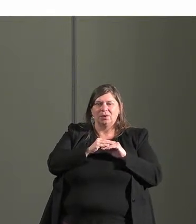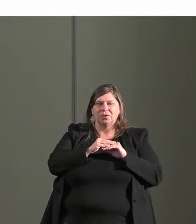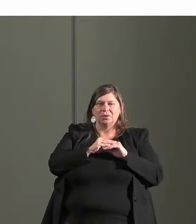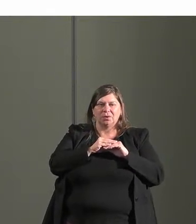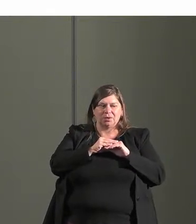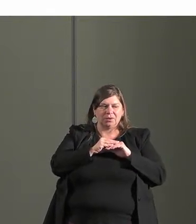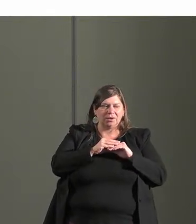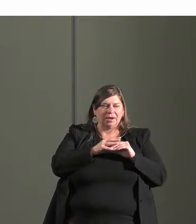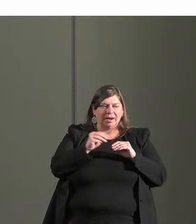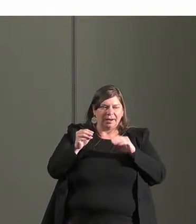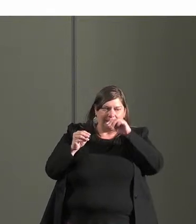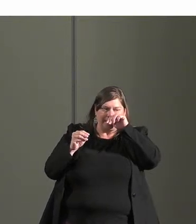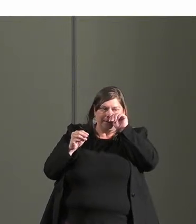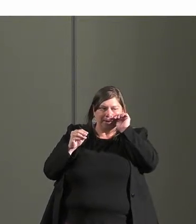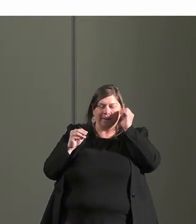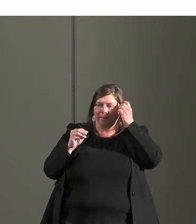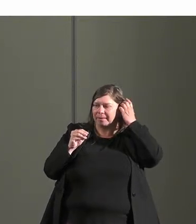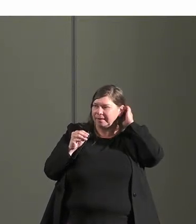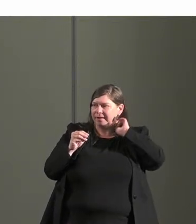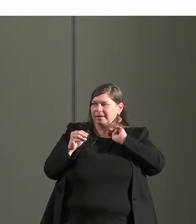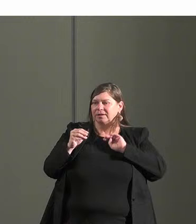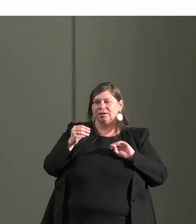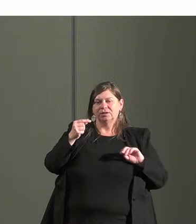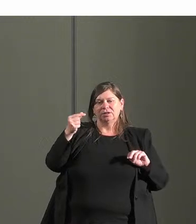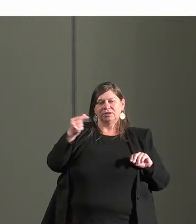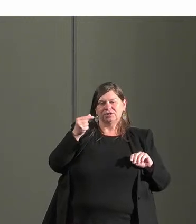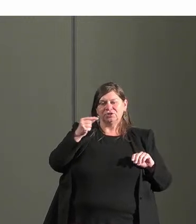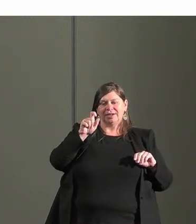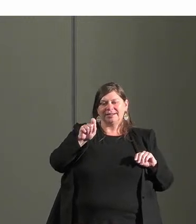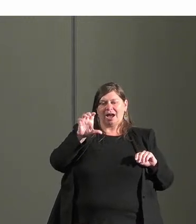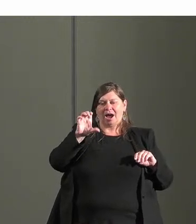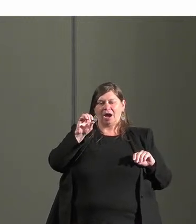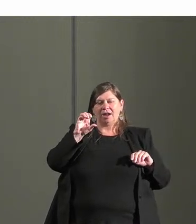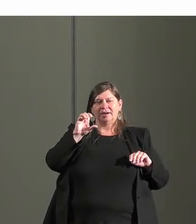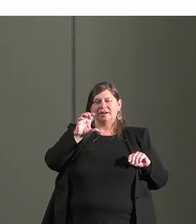have different forums and feedback meism mechanism you